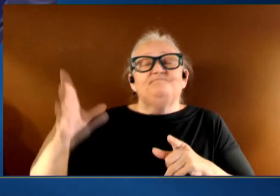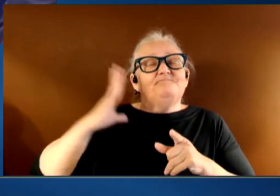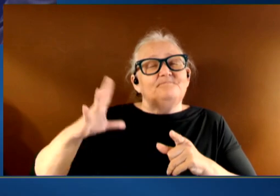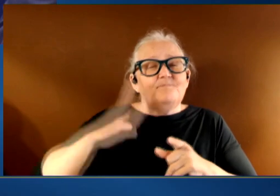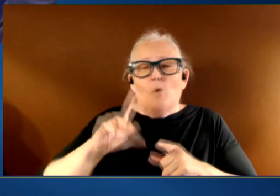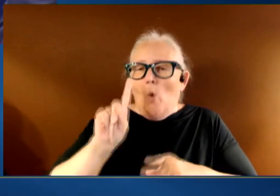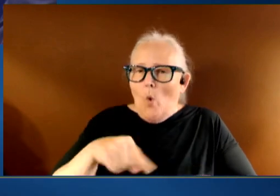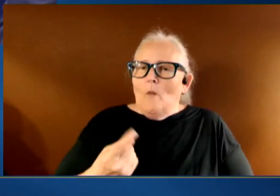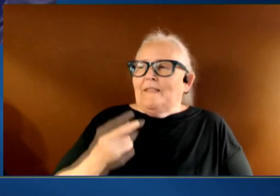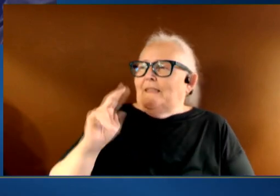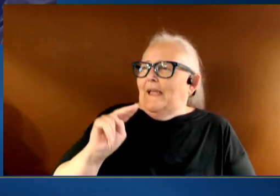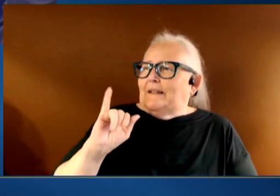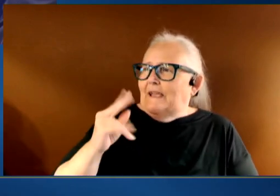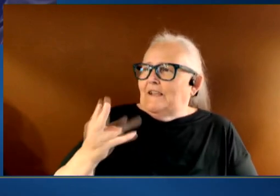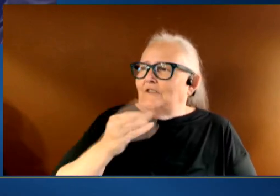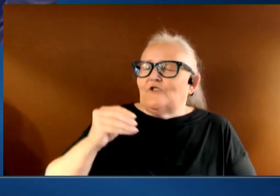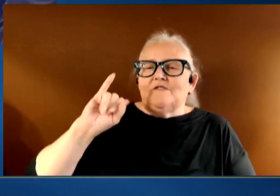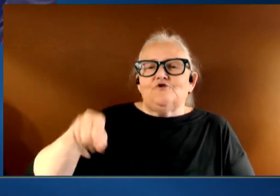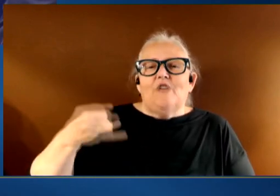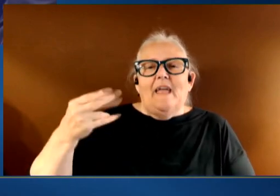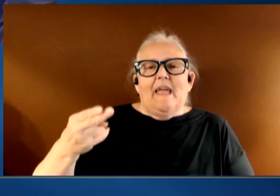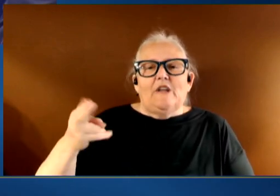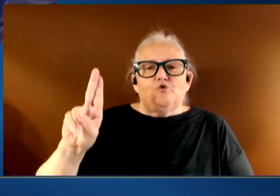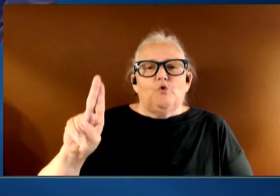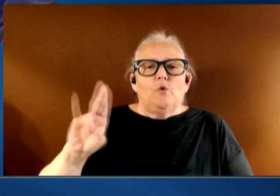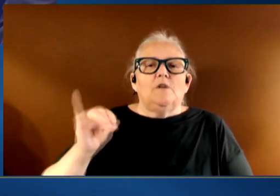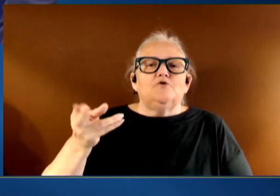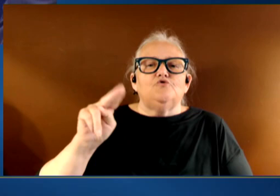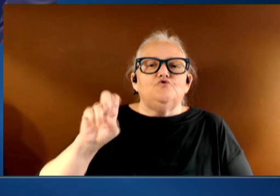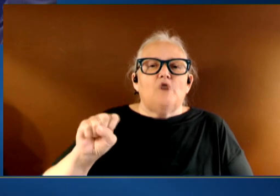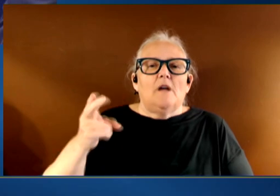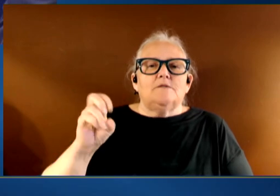Hopkins were transplanting adults with sickle cell disease using a haploidentical approach,